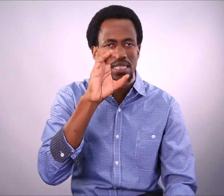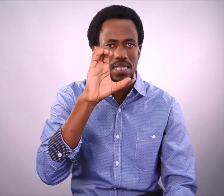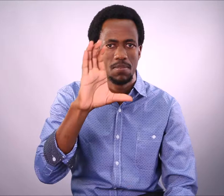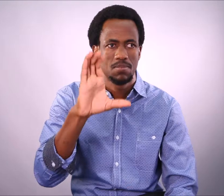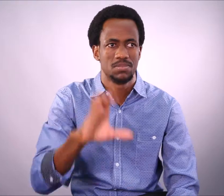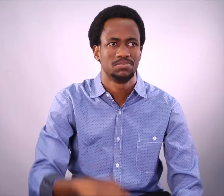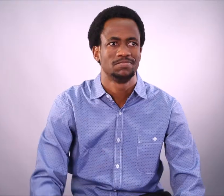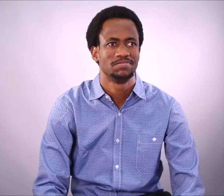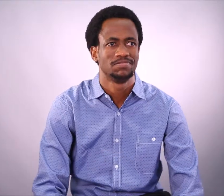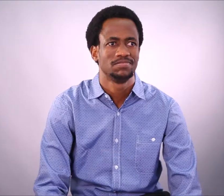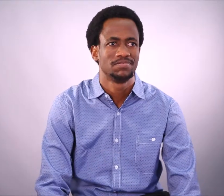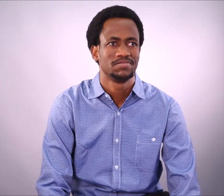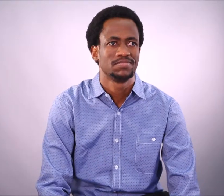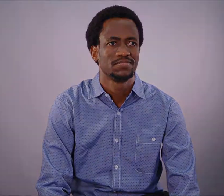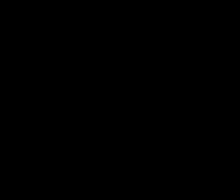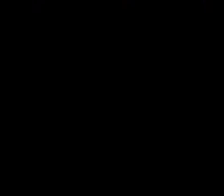and I will be graduating in December.